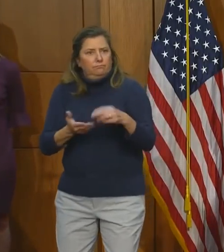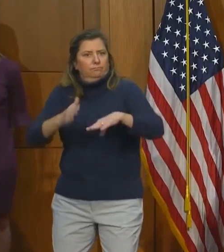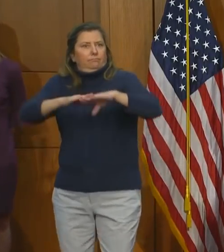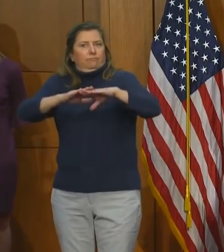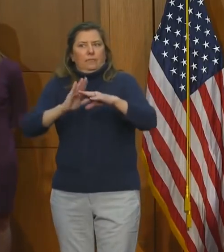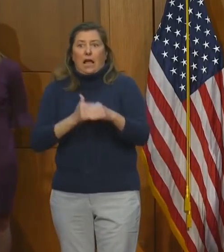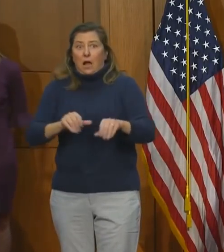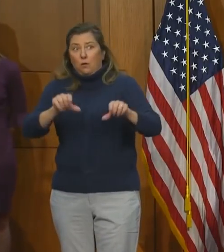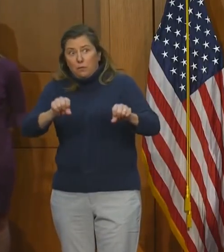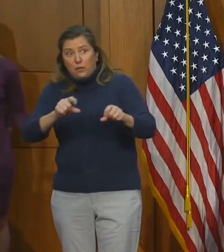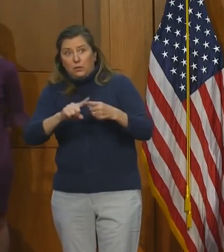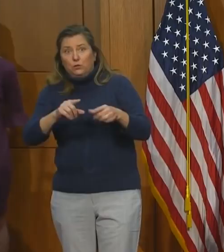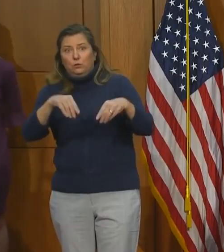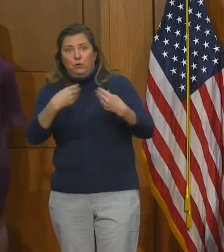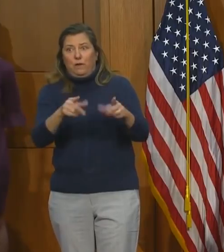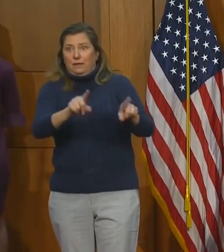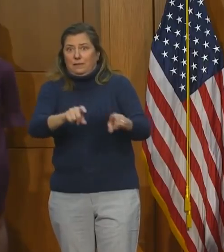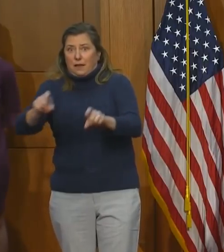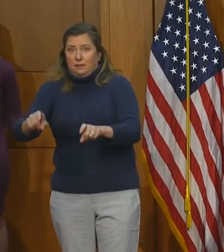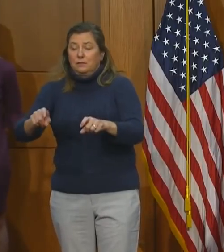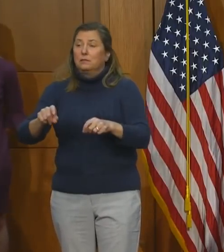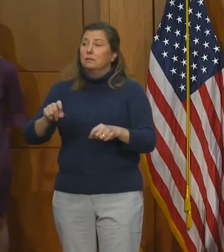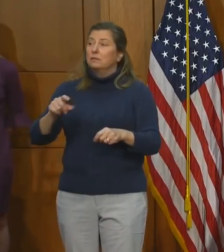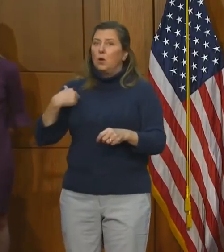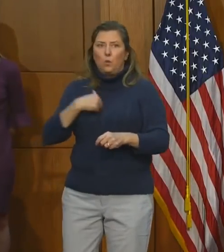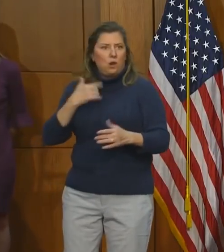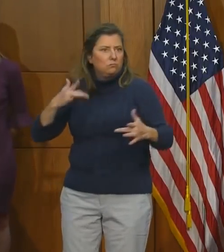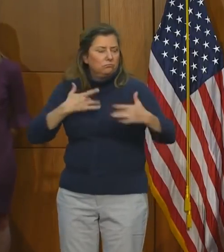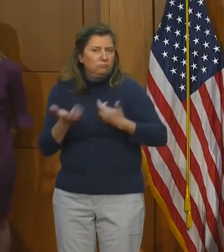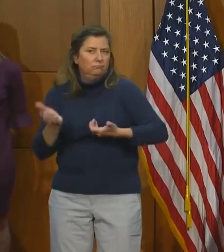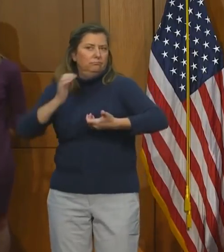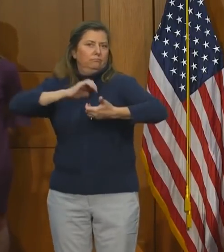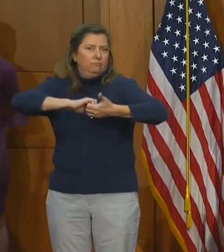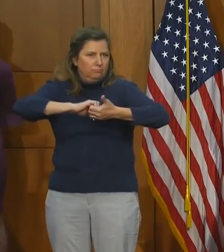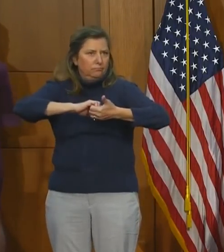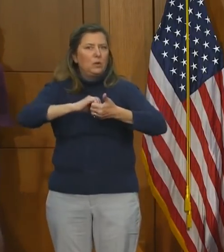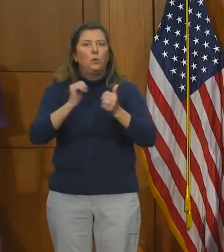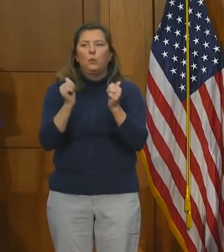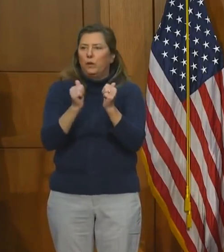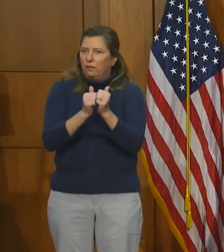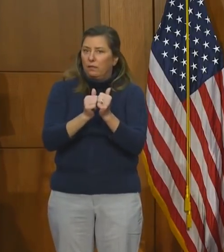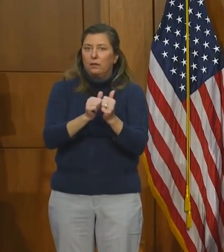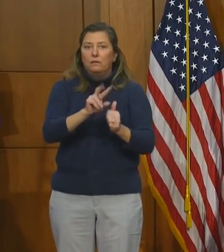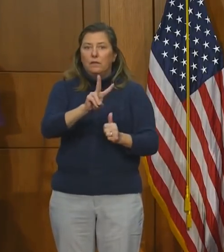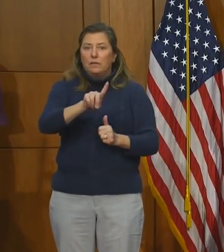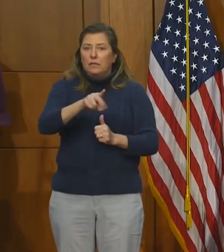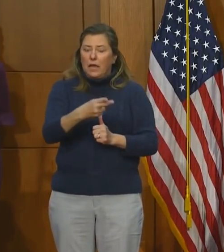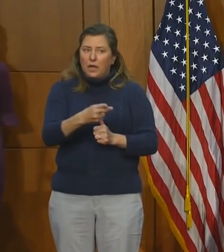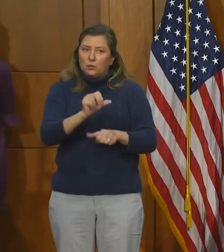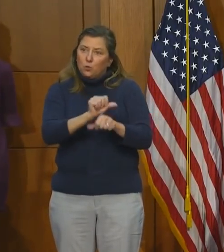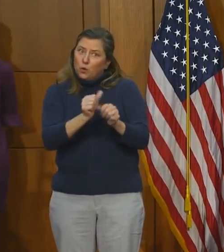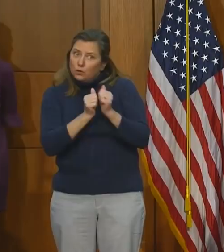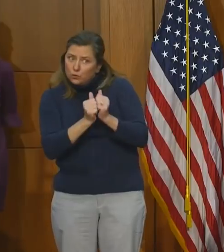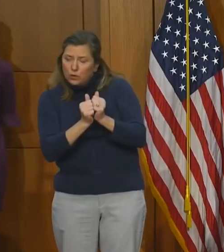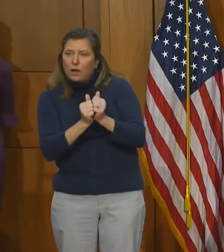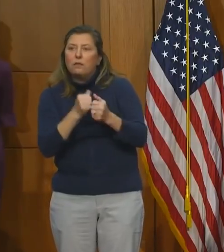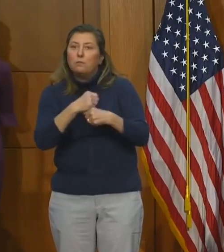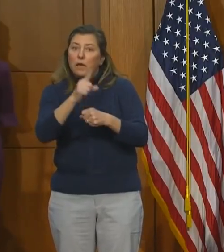AS WE KNOW THE NEXT PHASE OF ADDRESSING THIS PANDEMIC IS A COMMITMENT TO INCREASING THE AVAILABILITY AND CAPACITY FOR